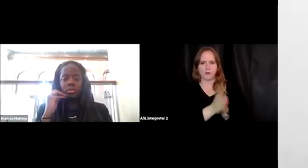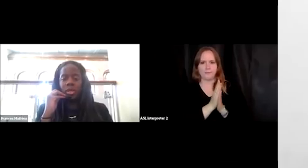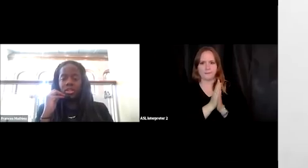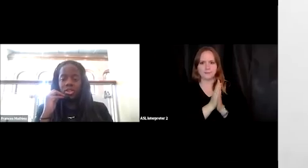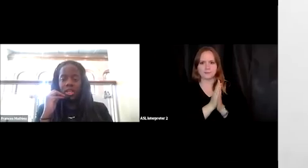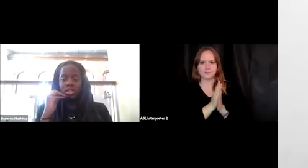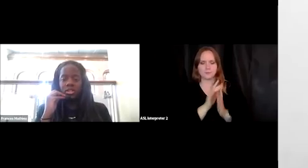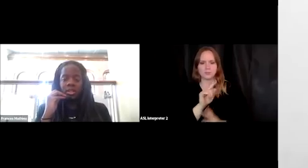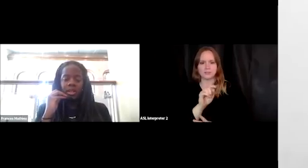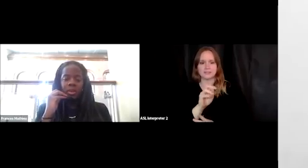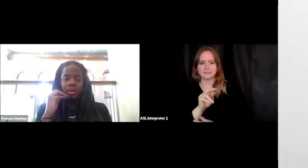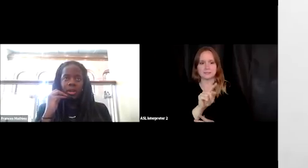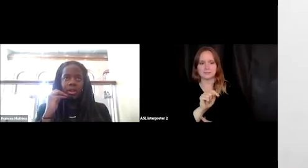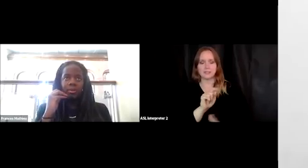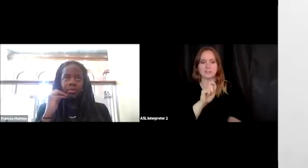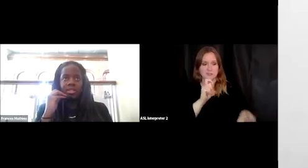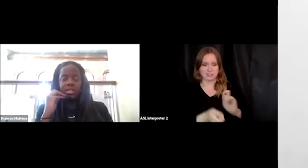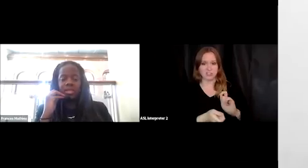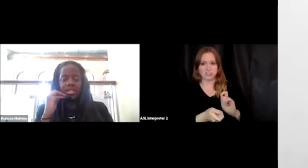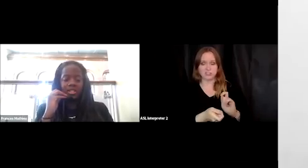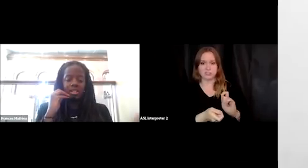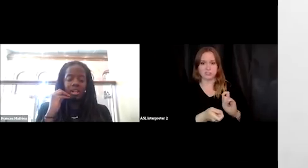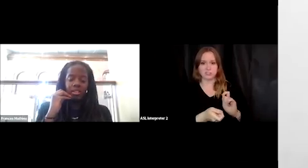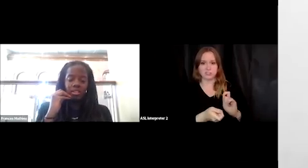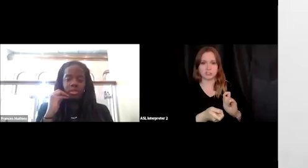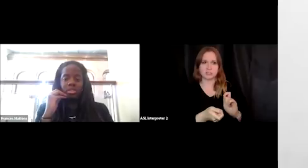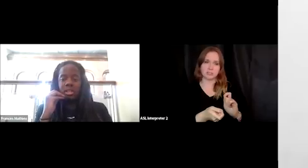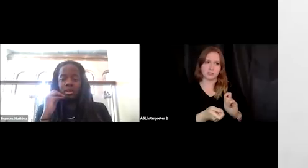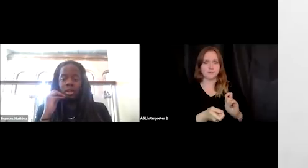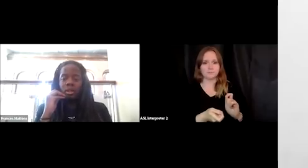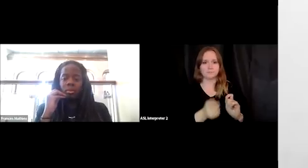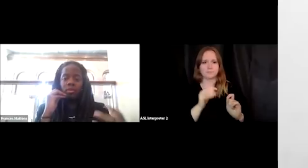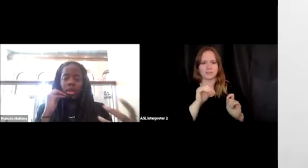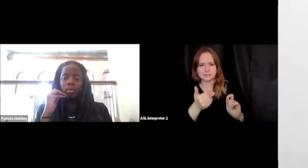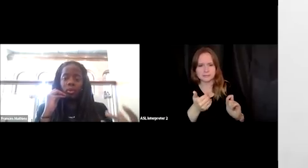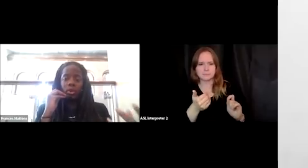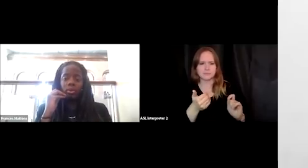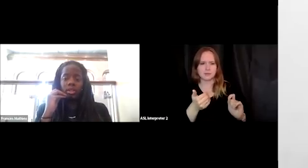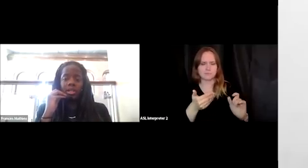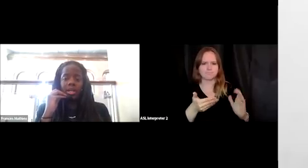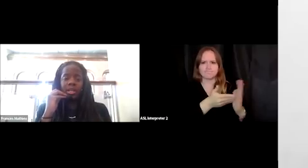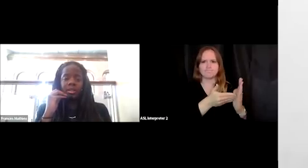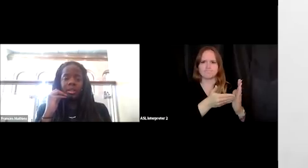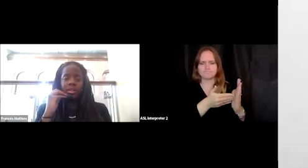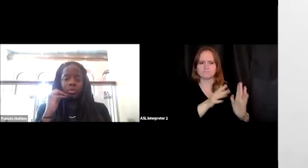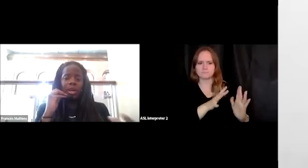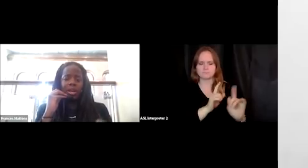to make these changes, it seems as it's a us versus them. But if you help work with the client,